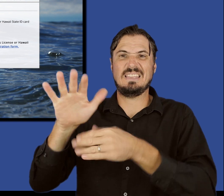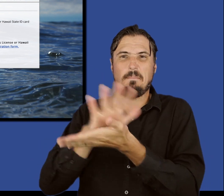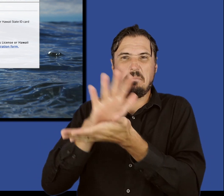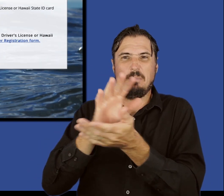Division